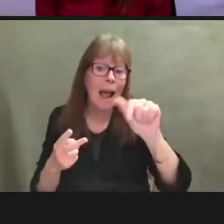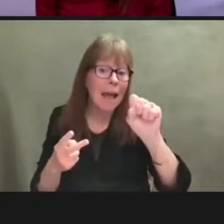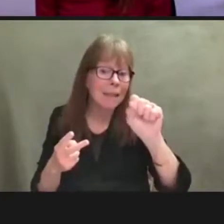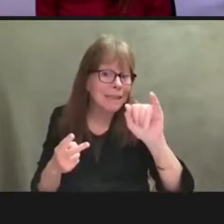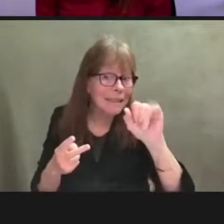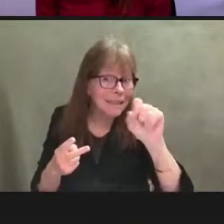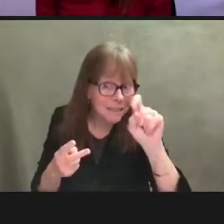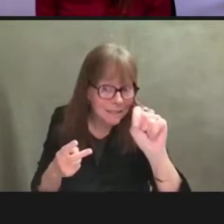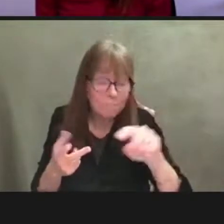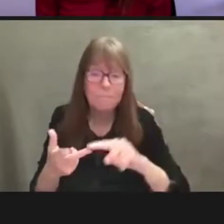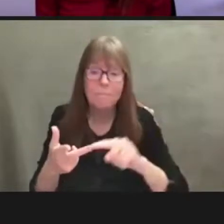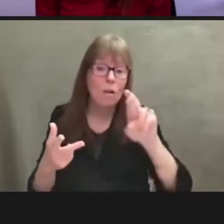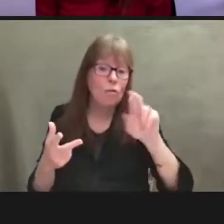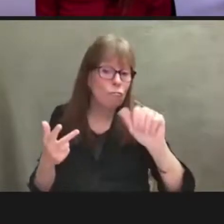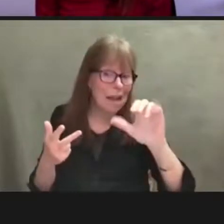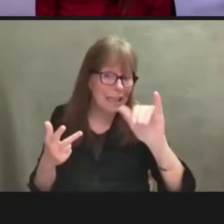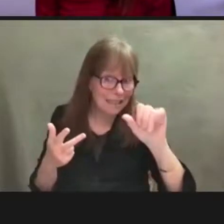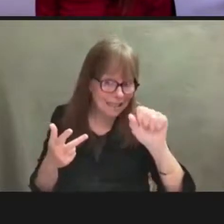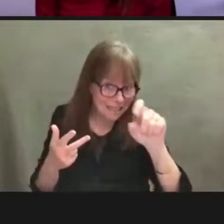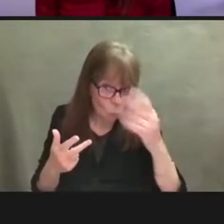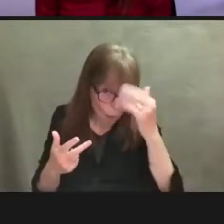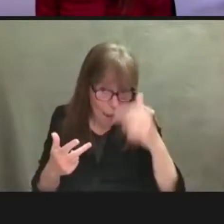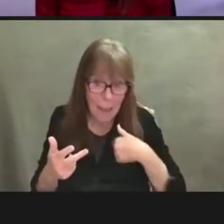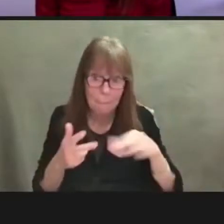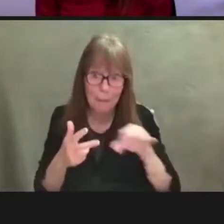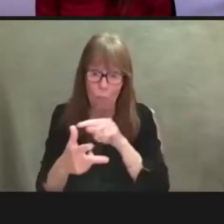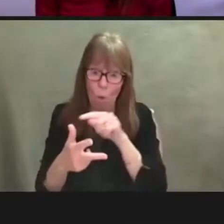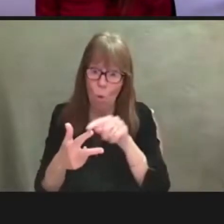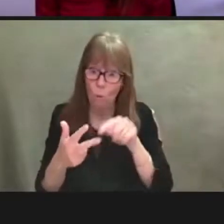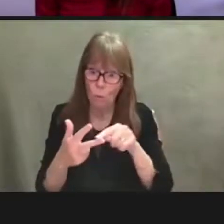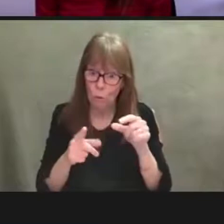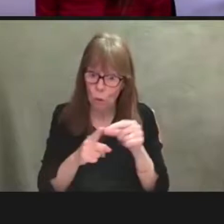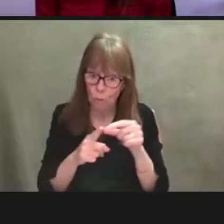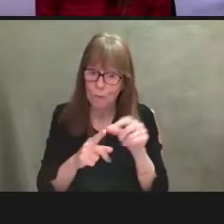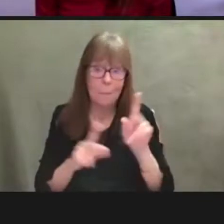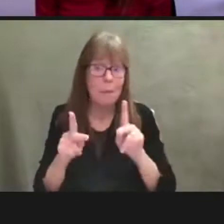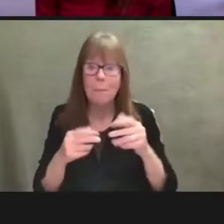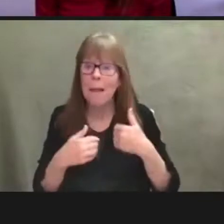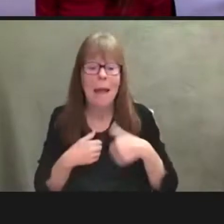The reason I'm using those terms is because people with disabilities are more likely to